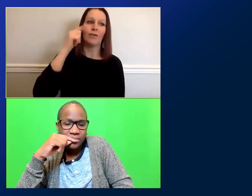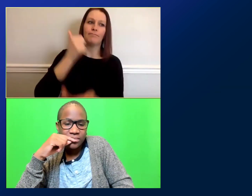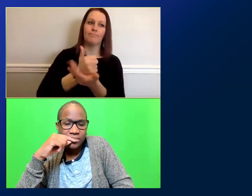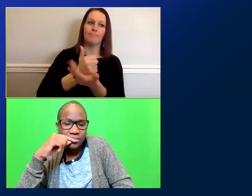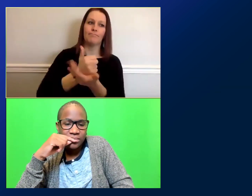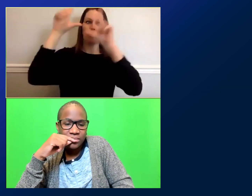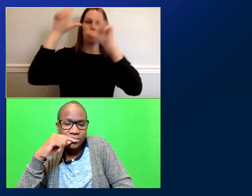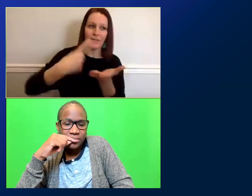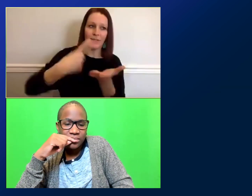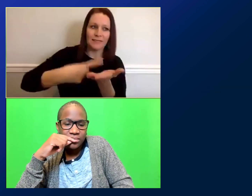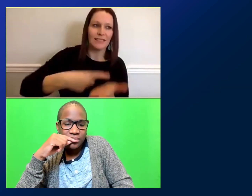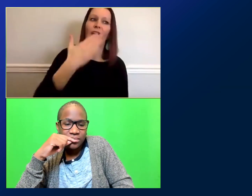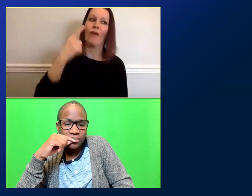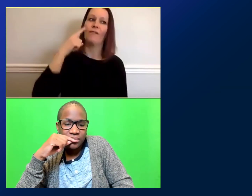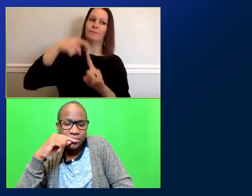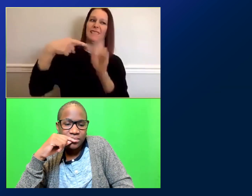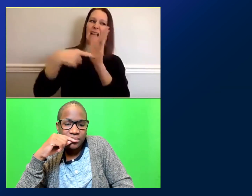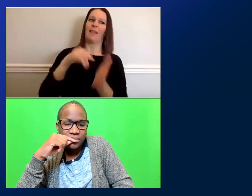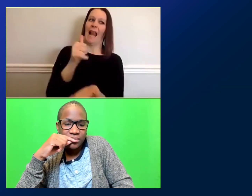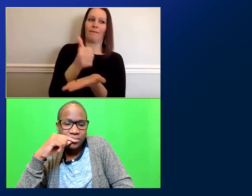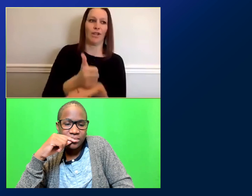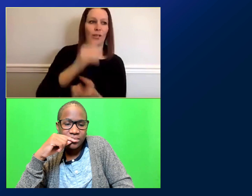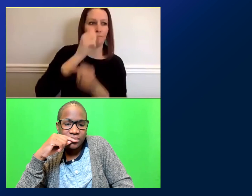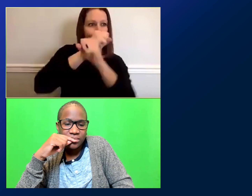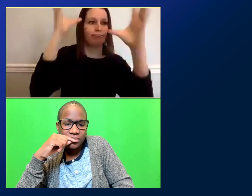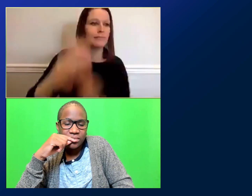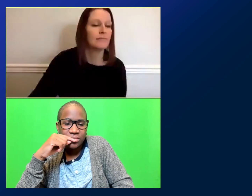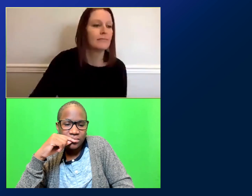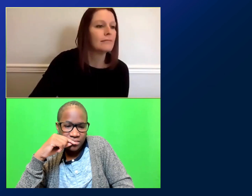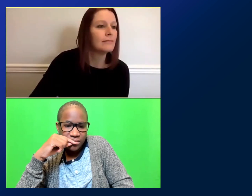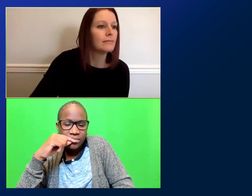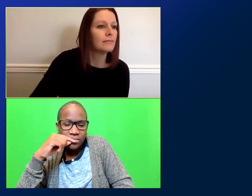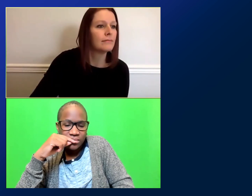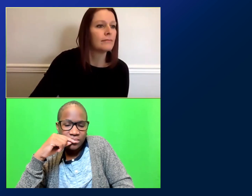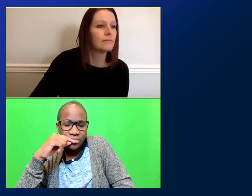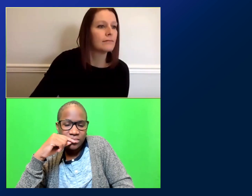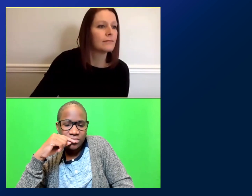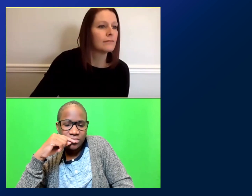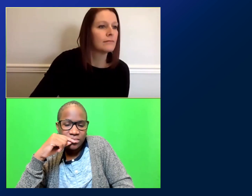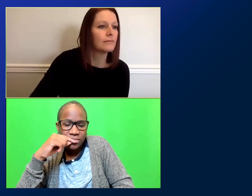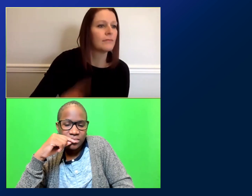thank you for helping us reframe this conversation or reframe uh children's books and bringing this